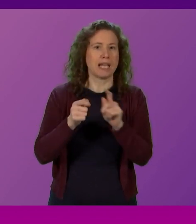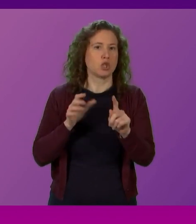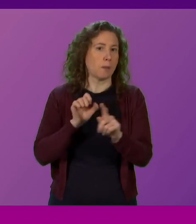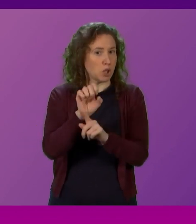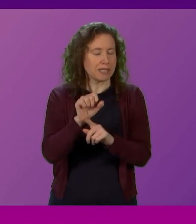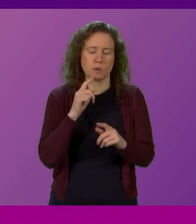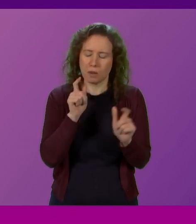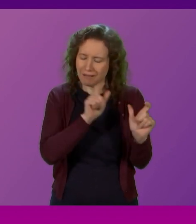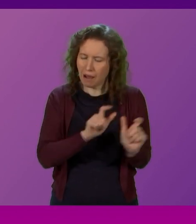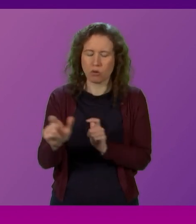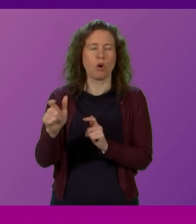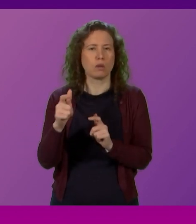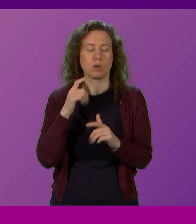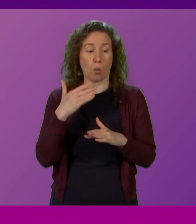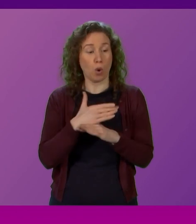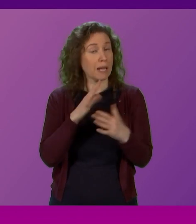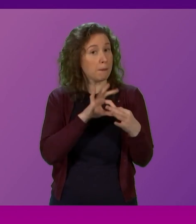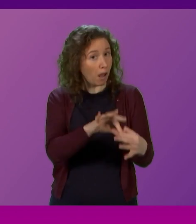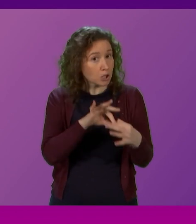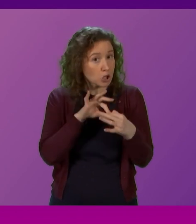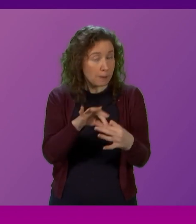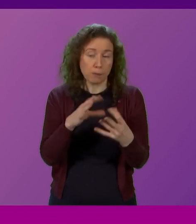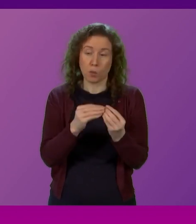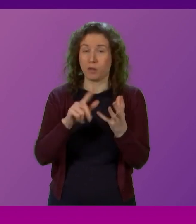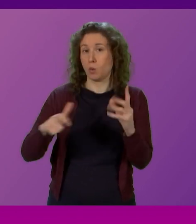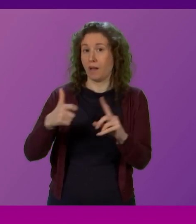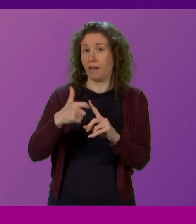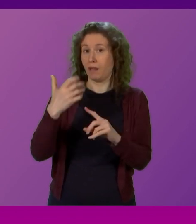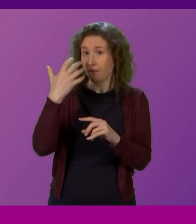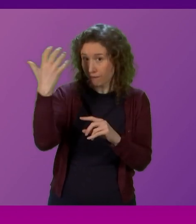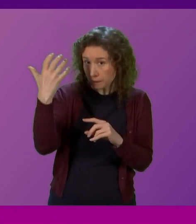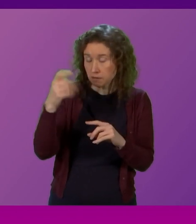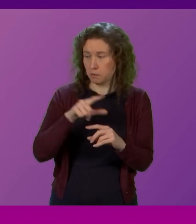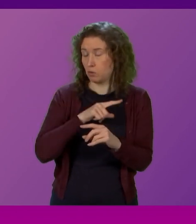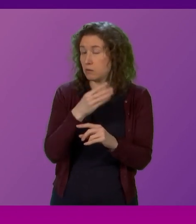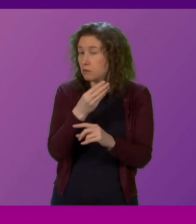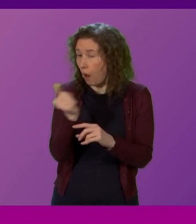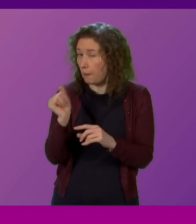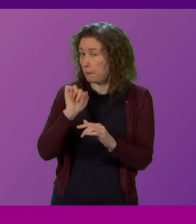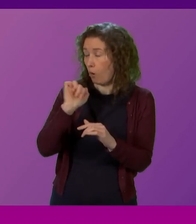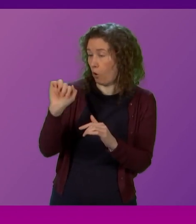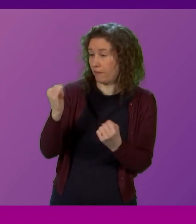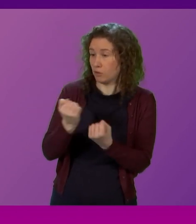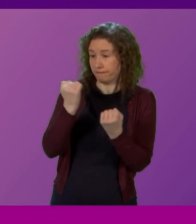work in partnership with the UK Government where necessary, because some of the levers and powers lie with the UK Government.